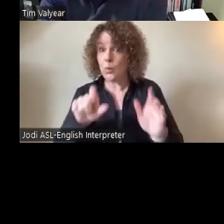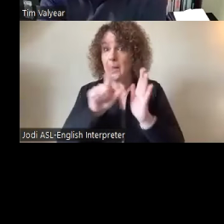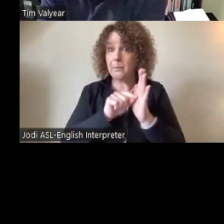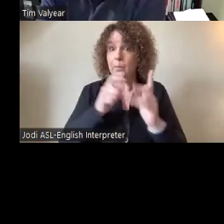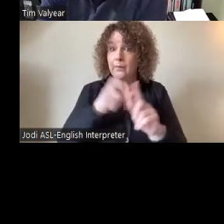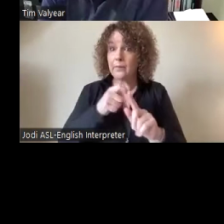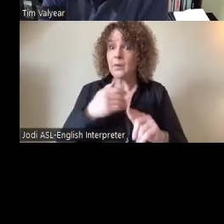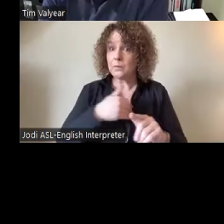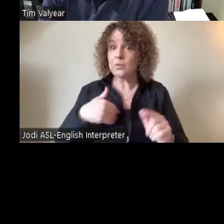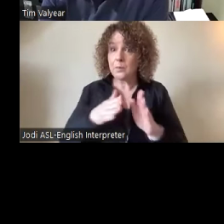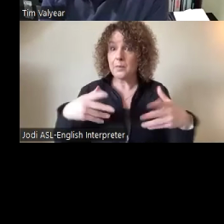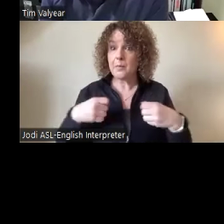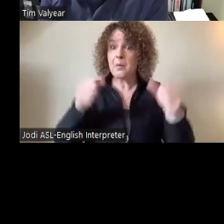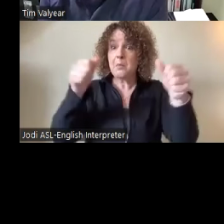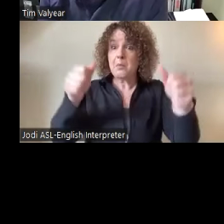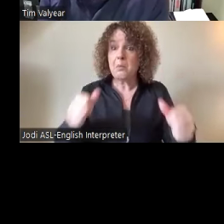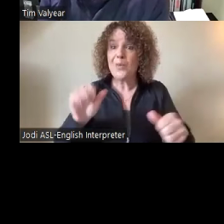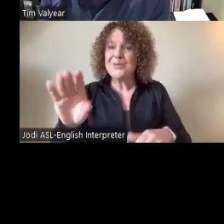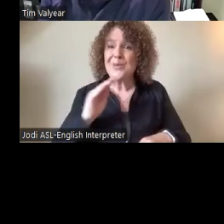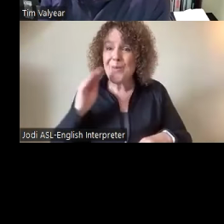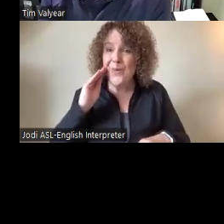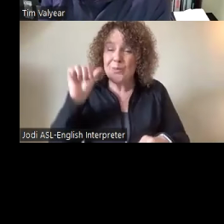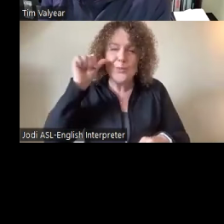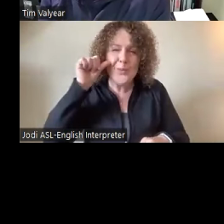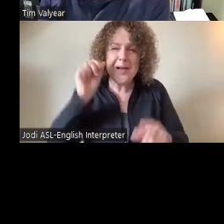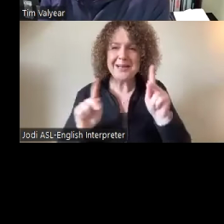On slide 42, an image from public health. And all of